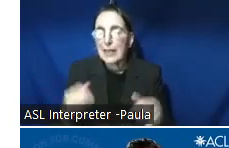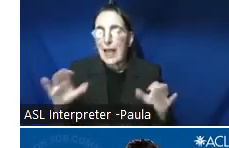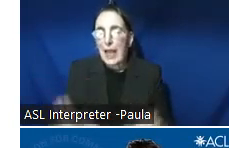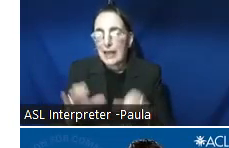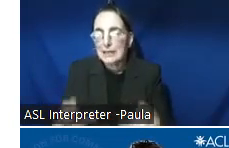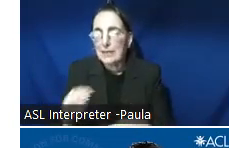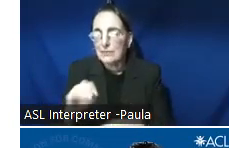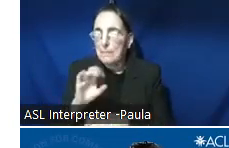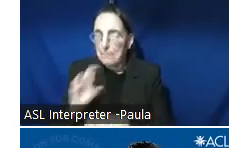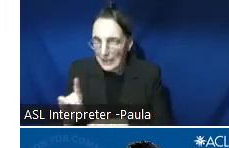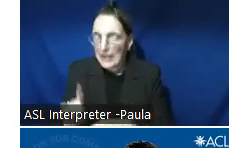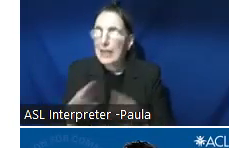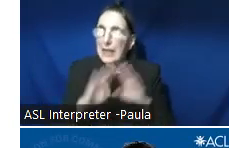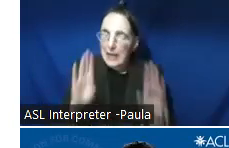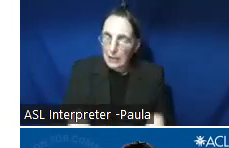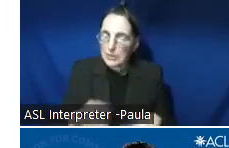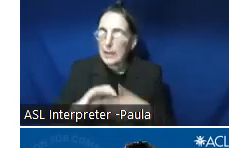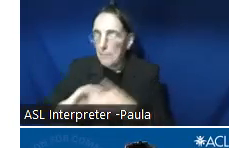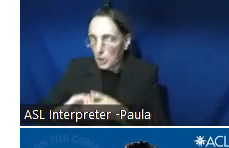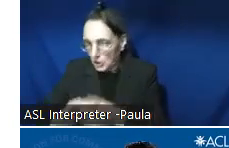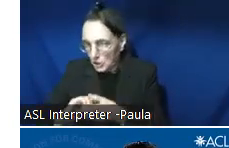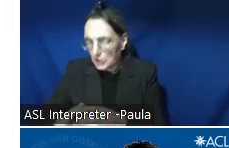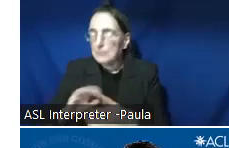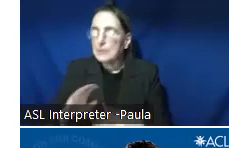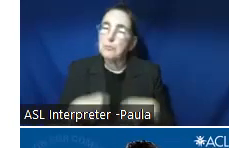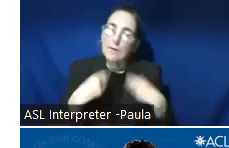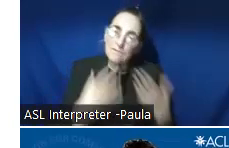provide a foundation for implementing housing-related services and supports,